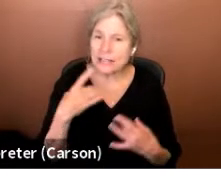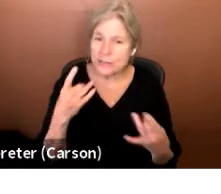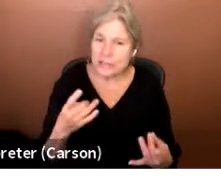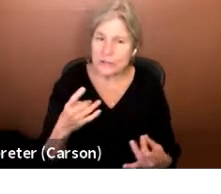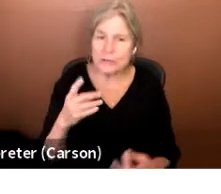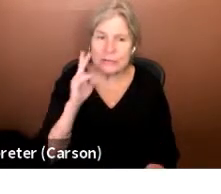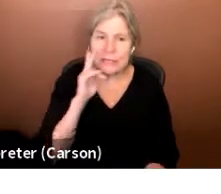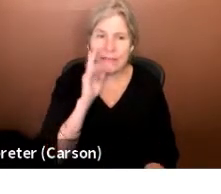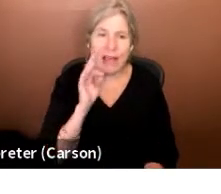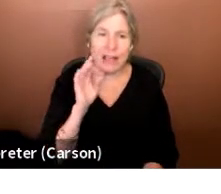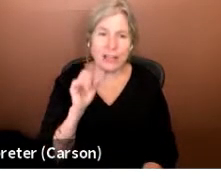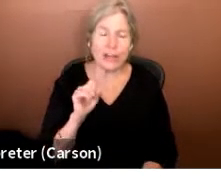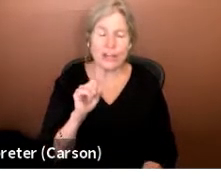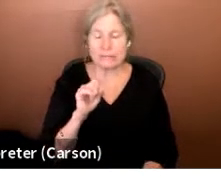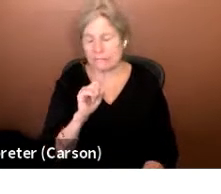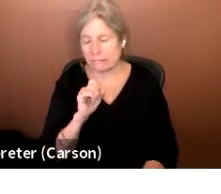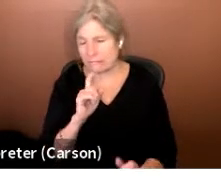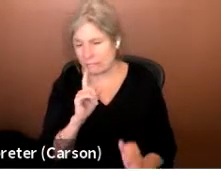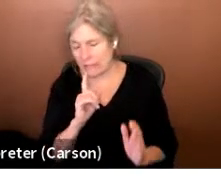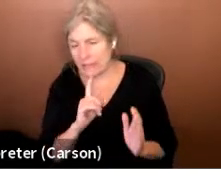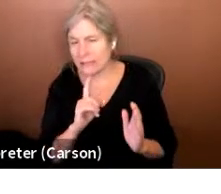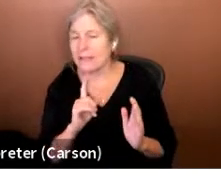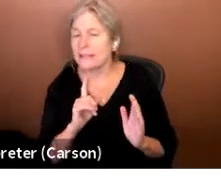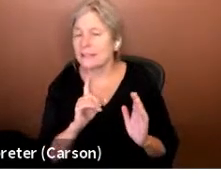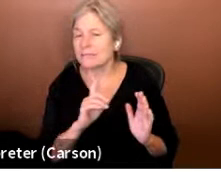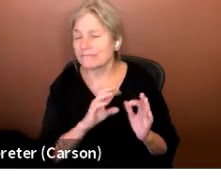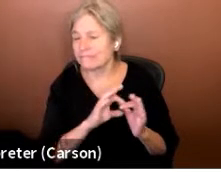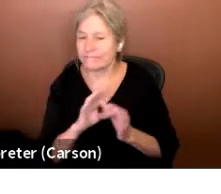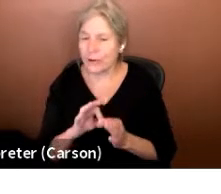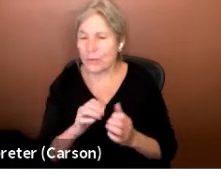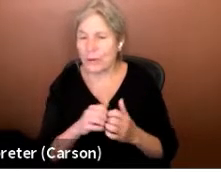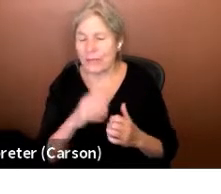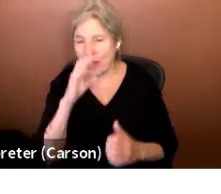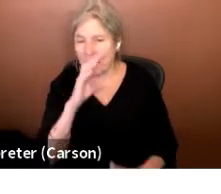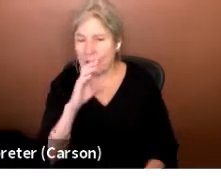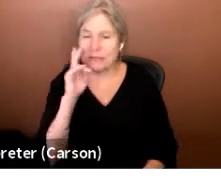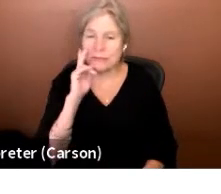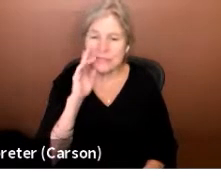can explore it in comics. So see how a narrative, a comic narrative